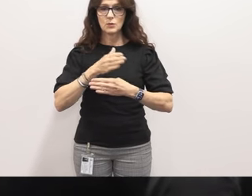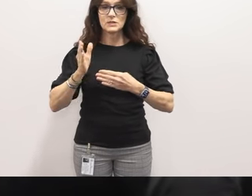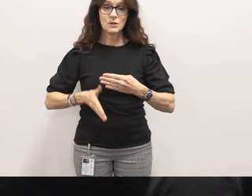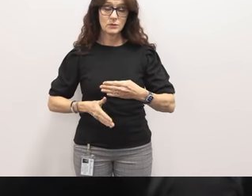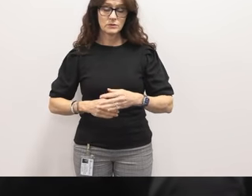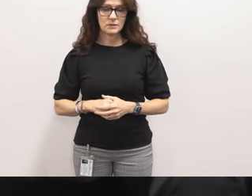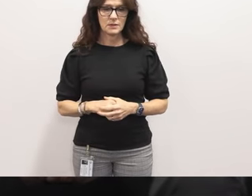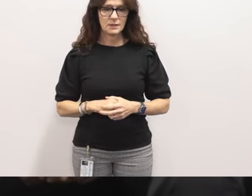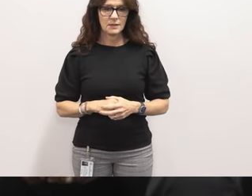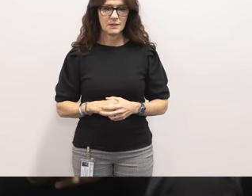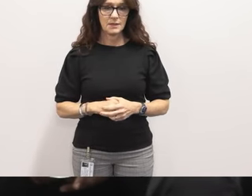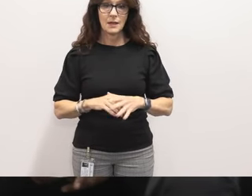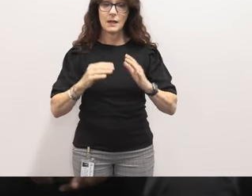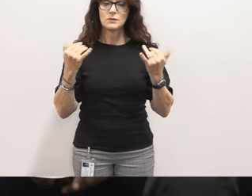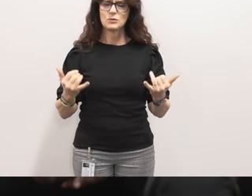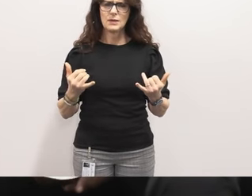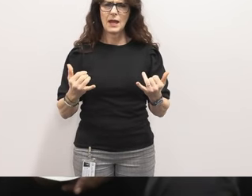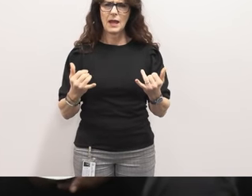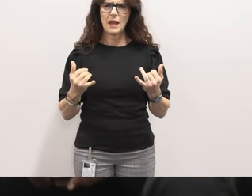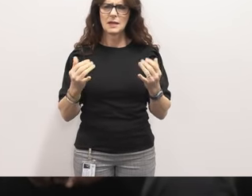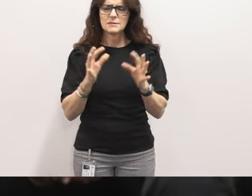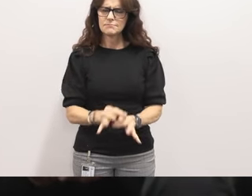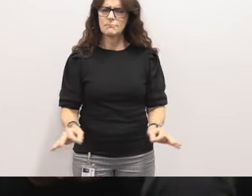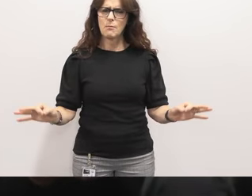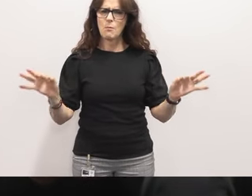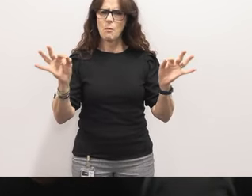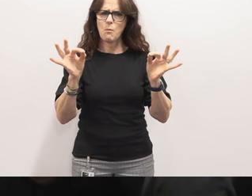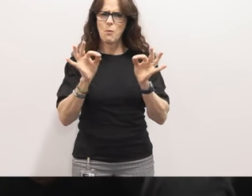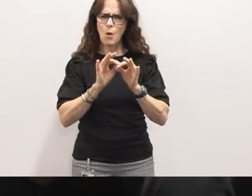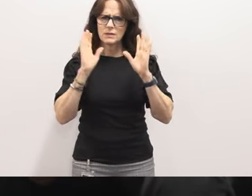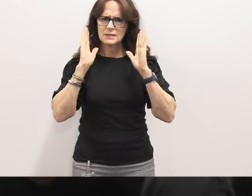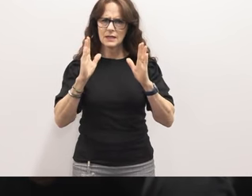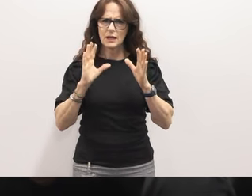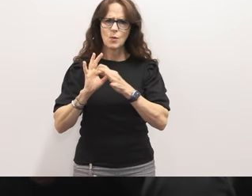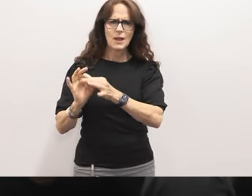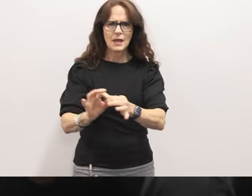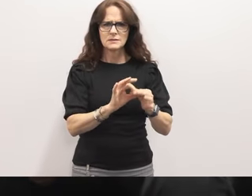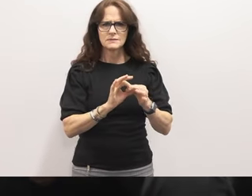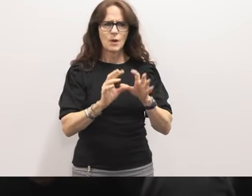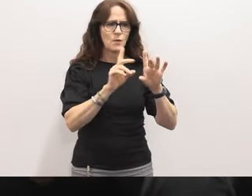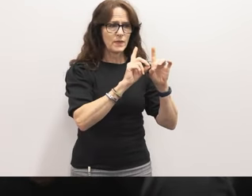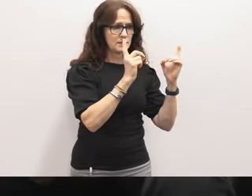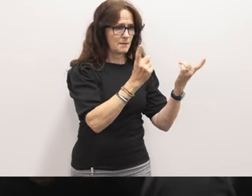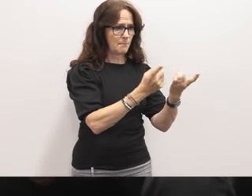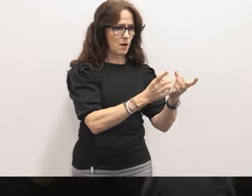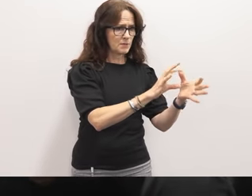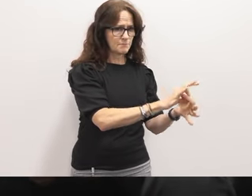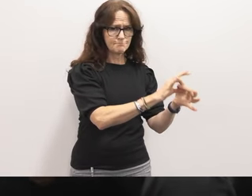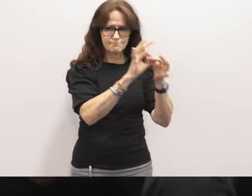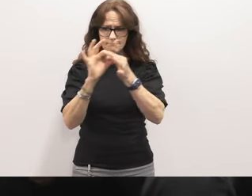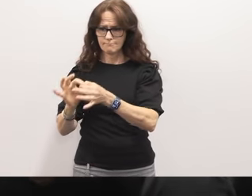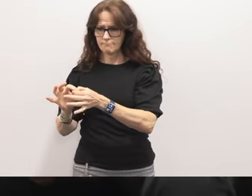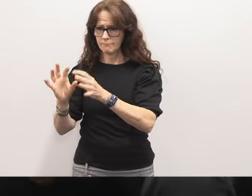paying special attention today to the relationships that you hear across departments and how departments support one another.